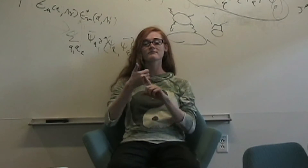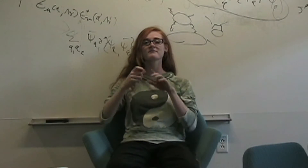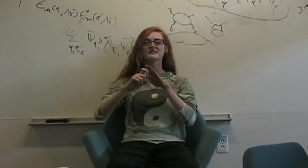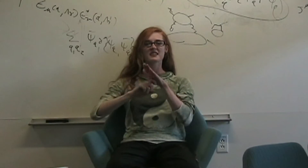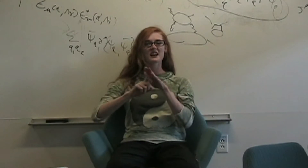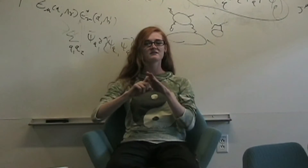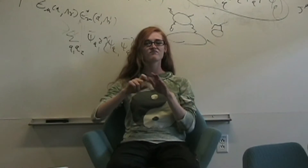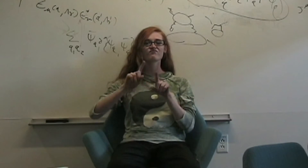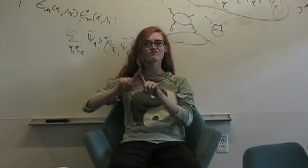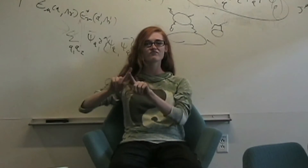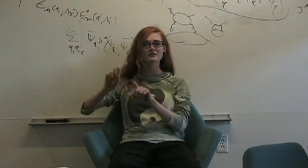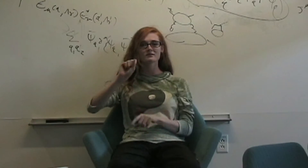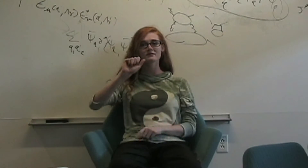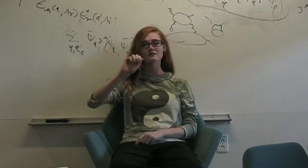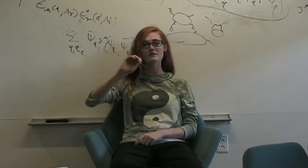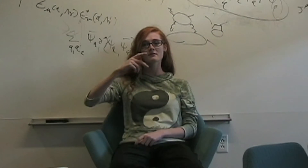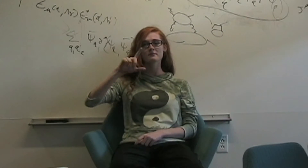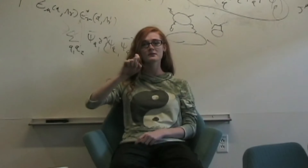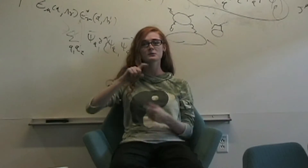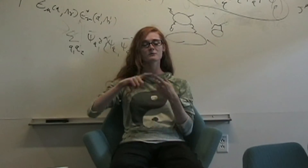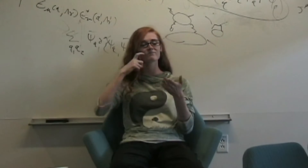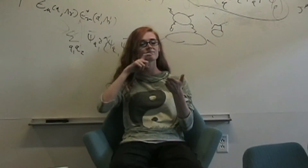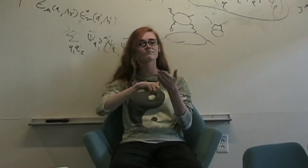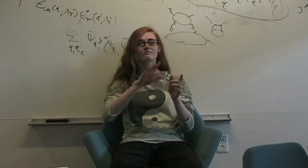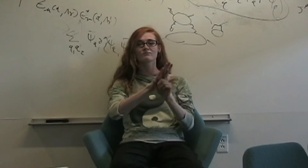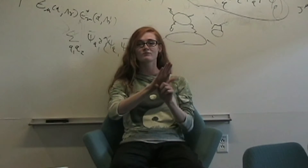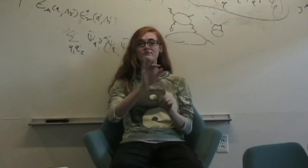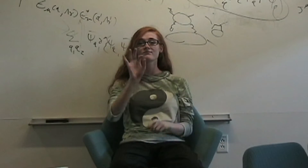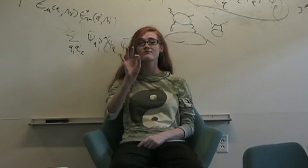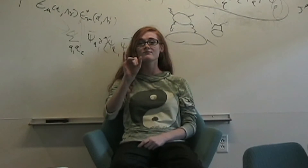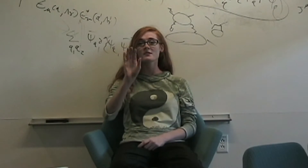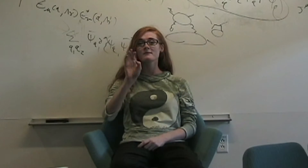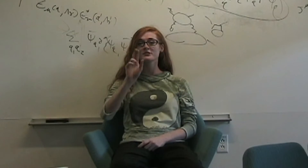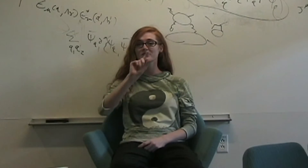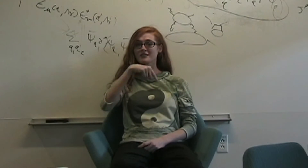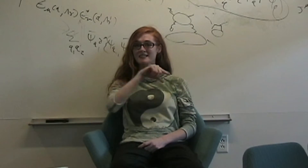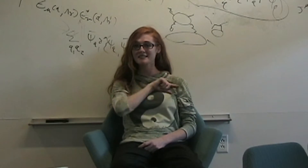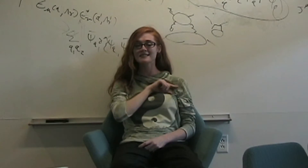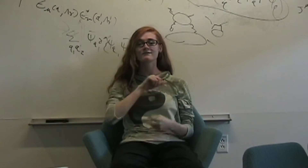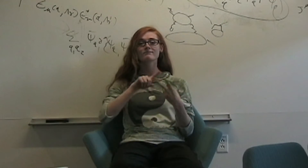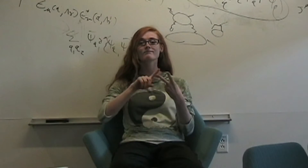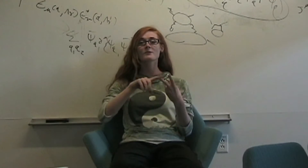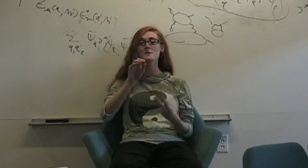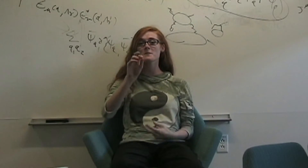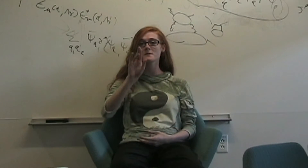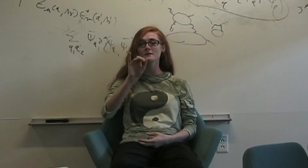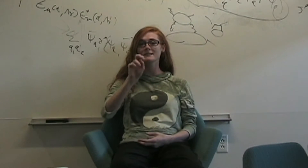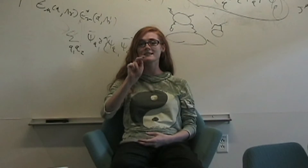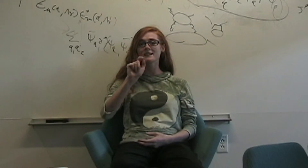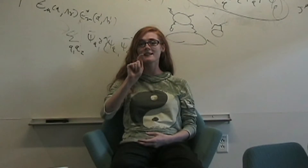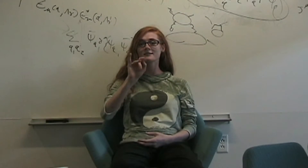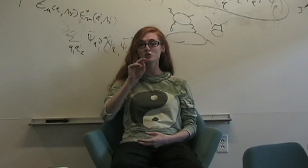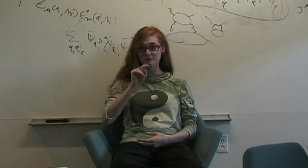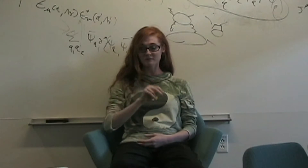It is used to scan the sample in order to identify the quality of our PVA fibers and its orientation.